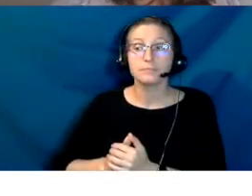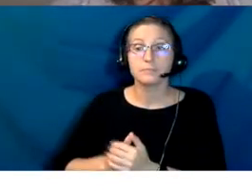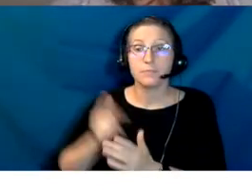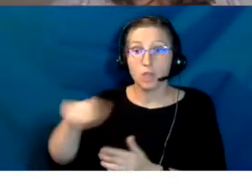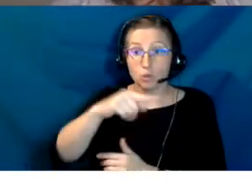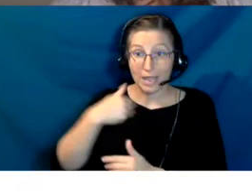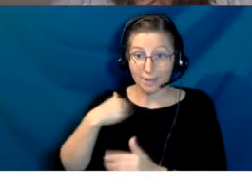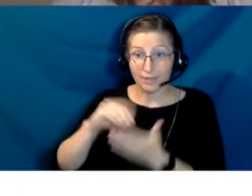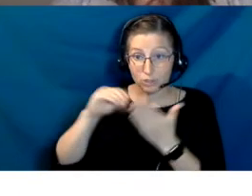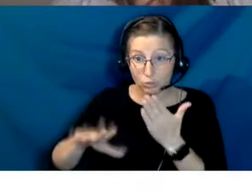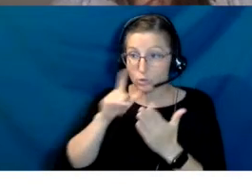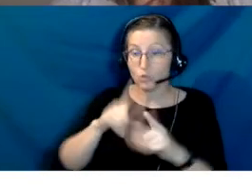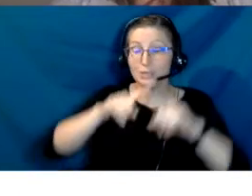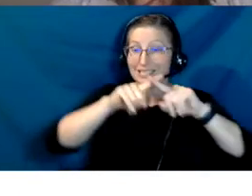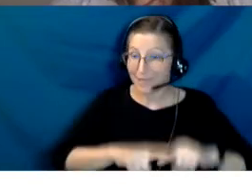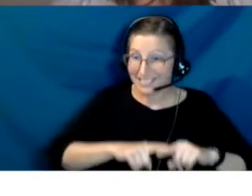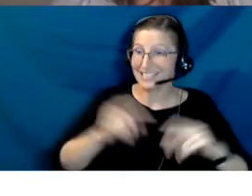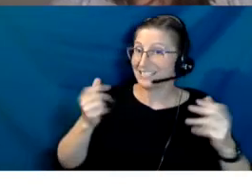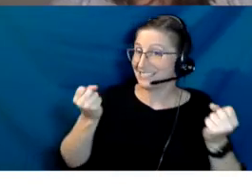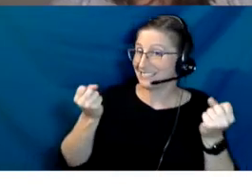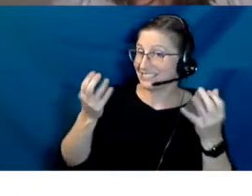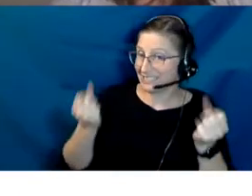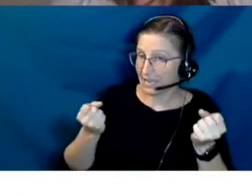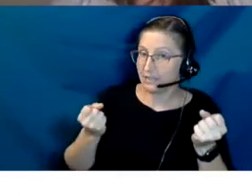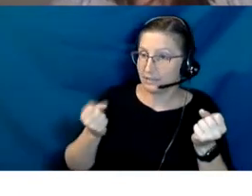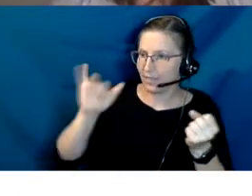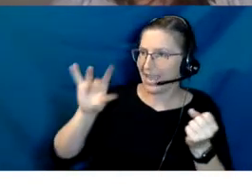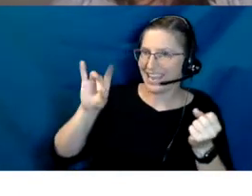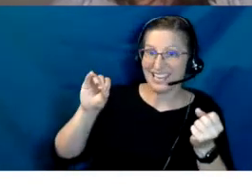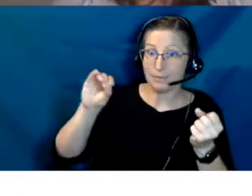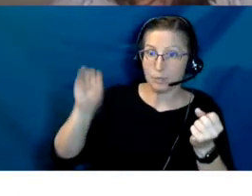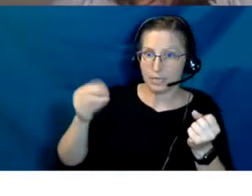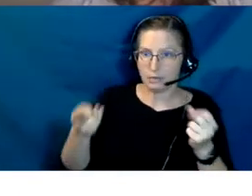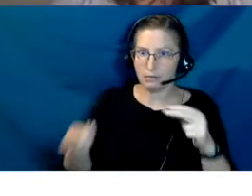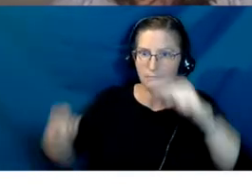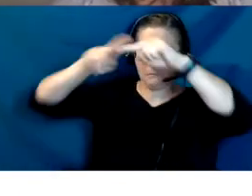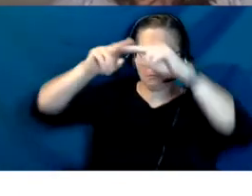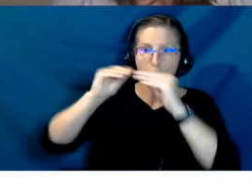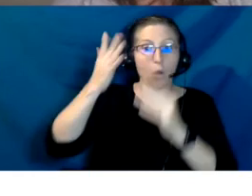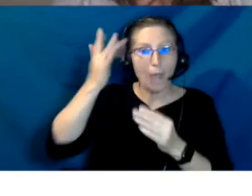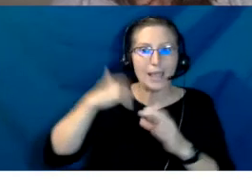on sign language, that increases because now their communication is done visually as well.